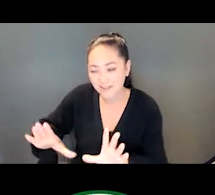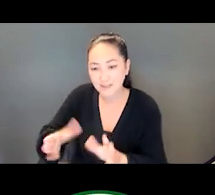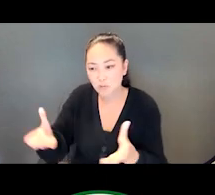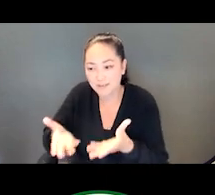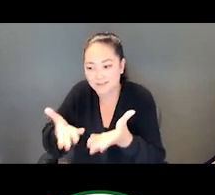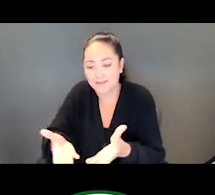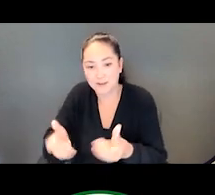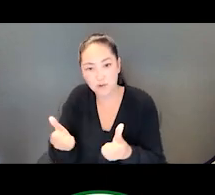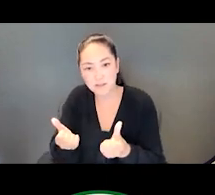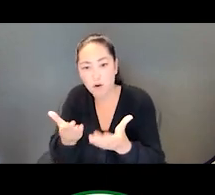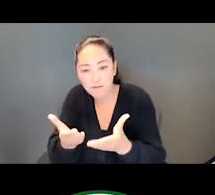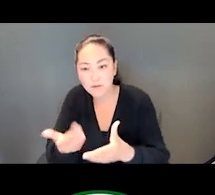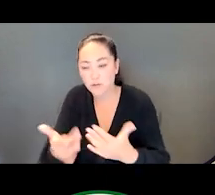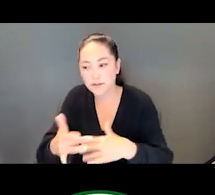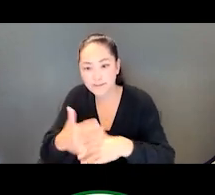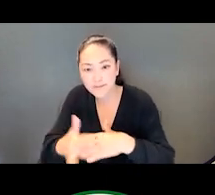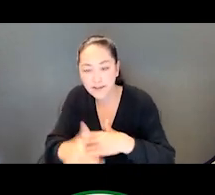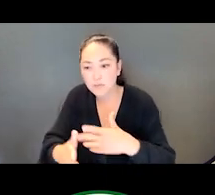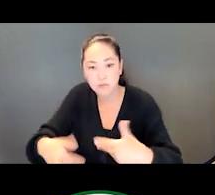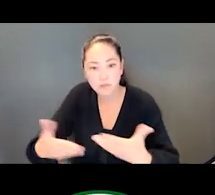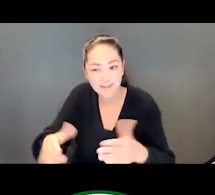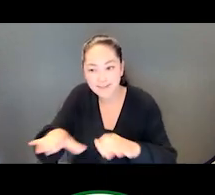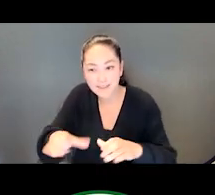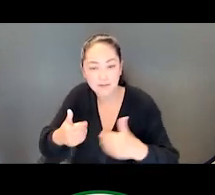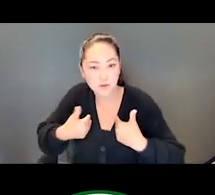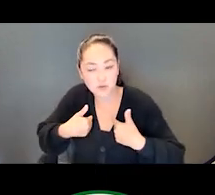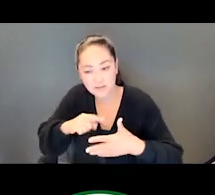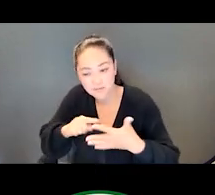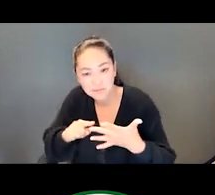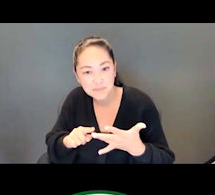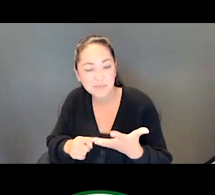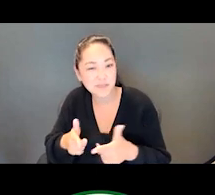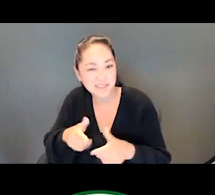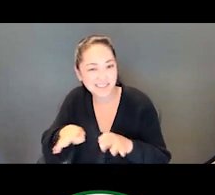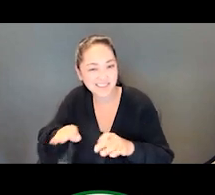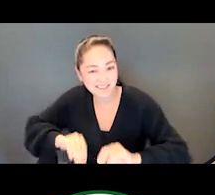what a phenomenal experience we have here now in Nova Scotia.